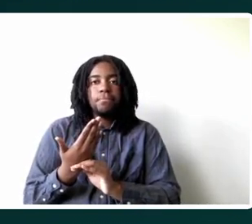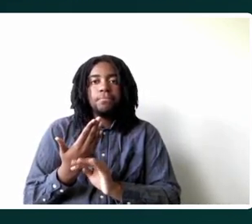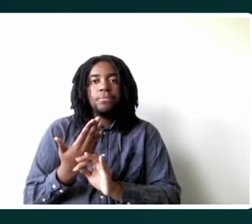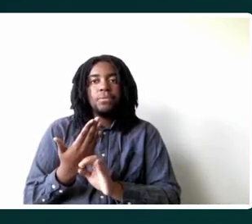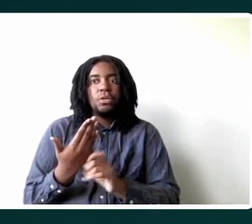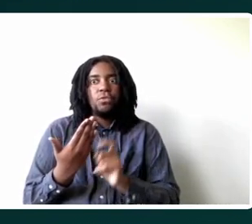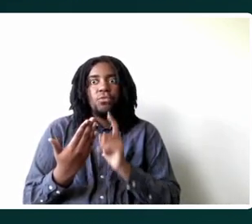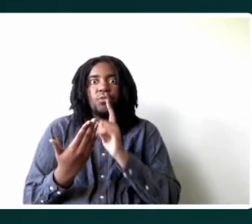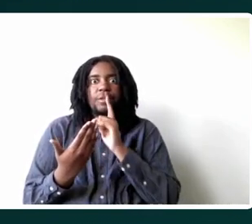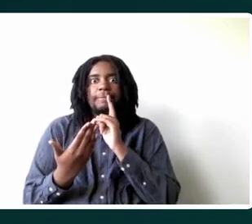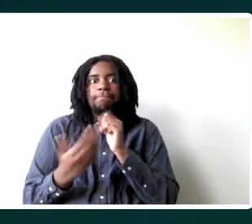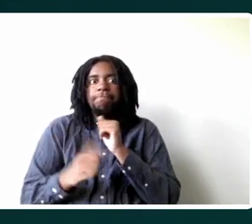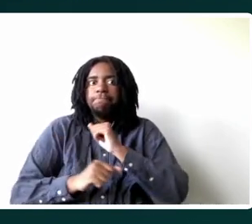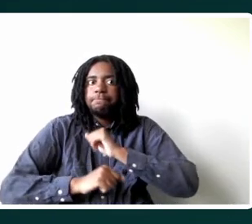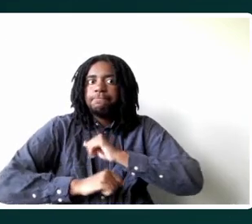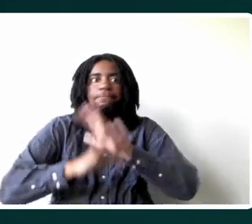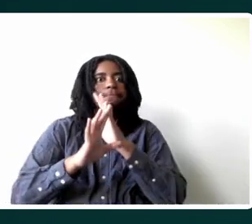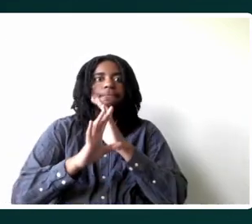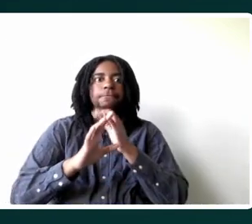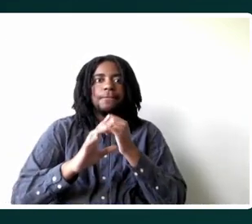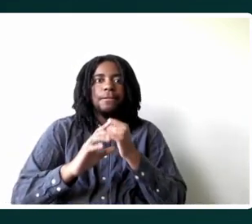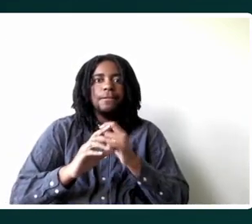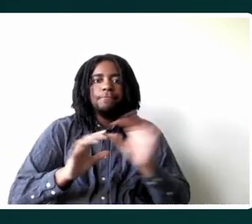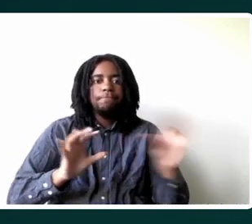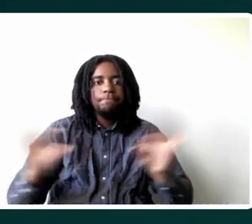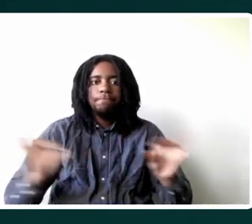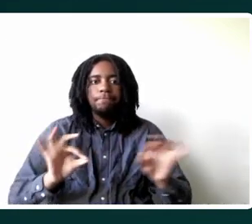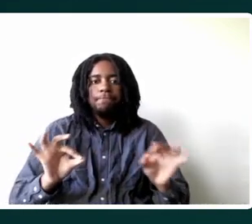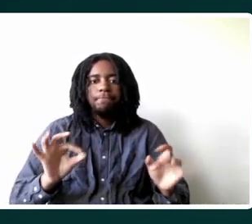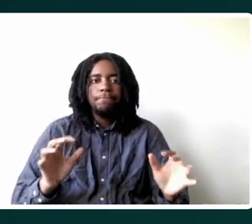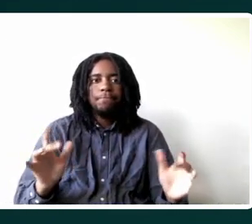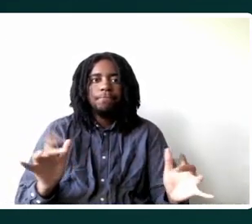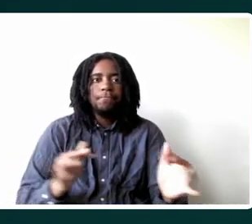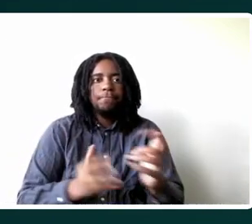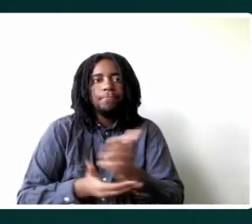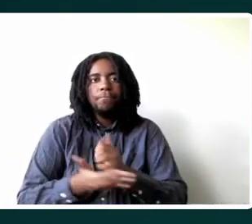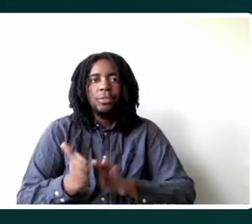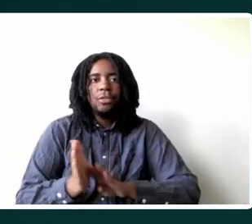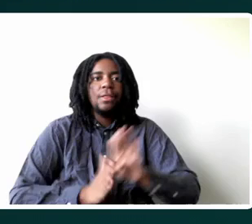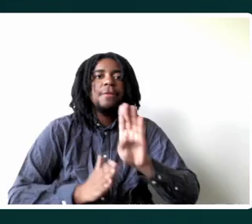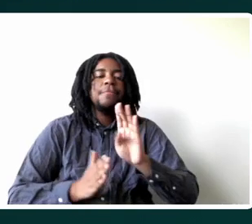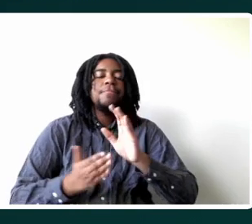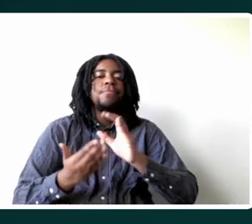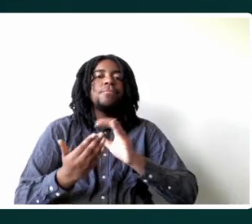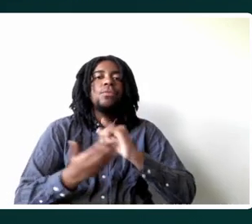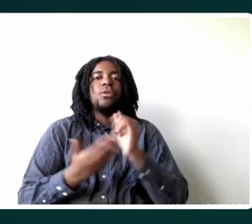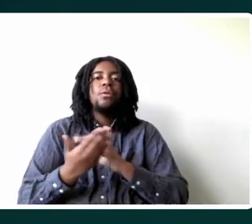curriculum. But it was an incredibly innovative and forward-thinking art curriculum, so much so